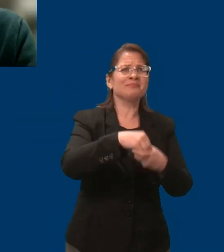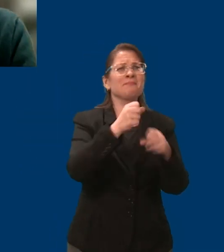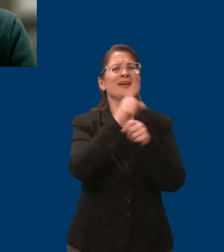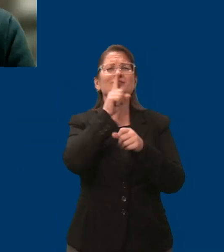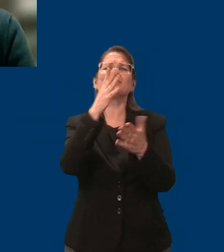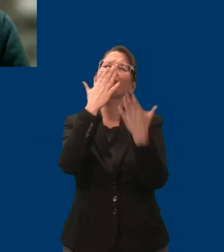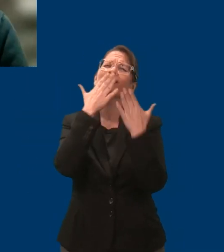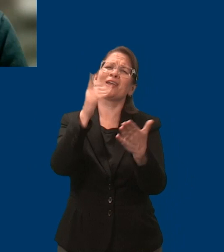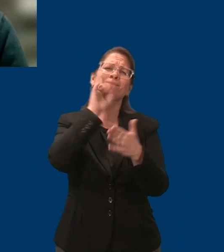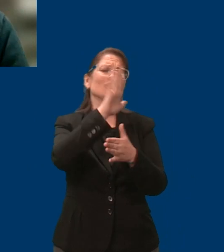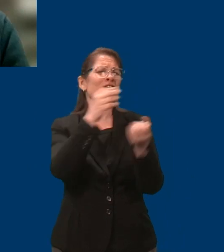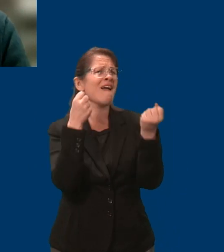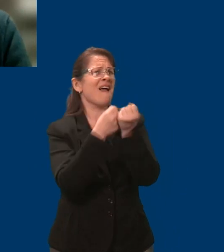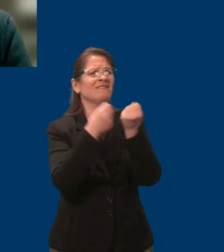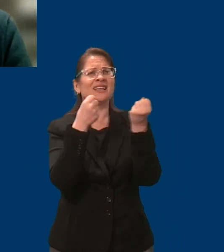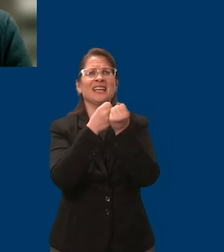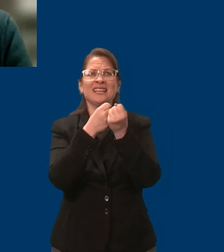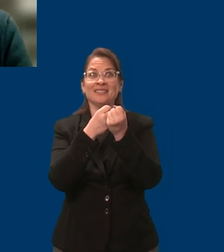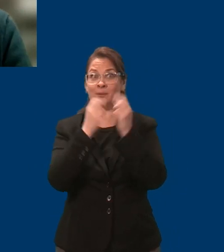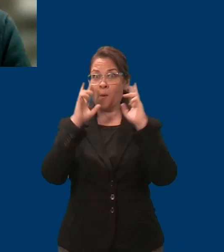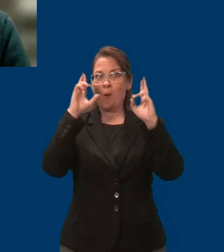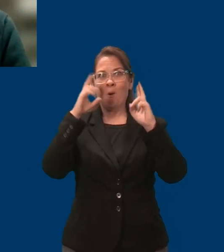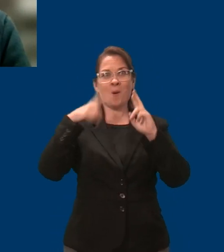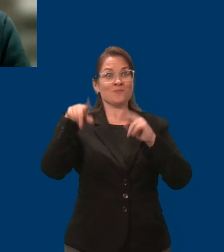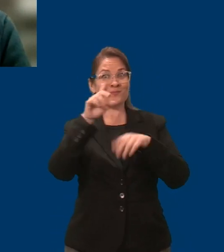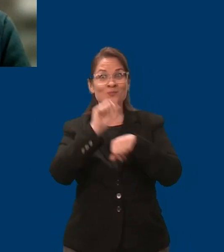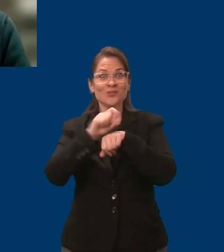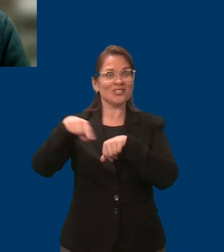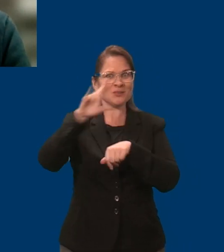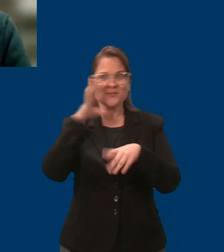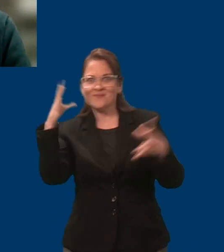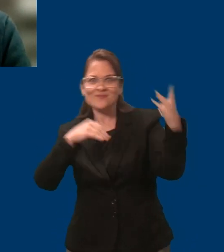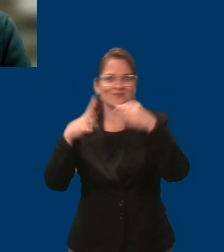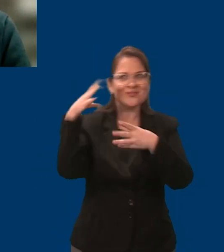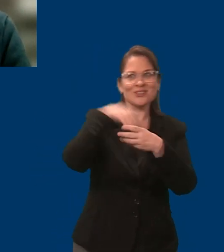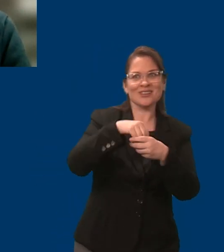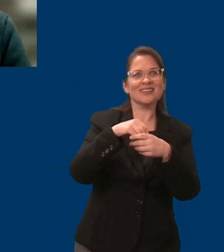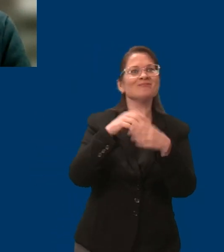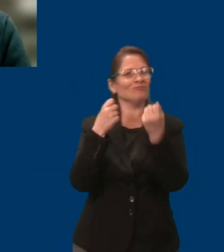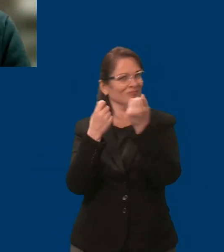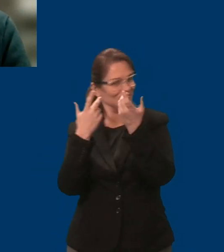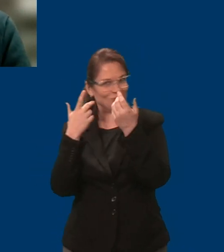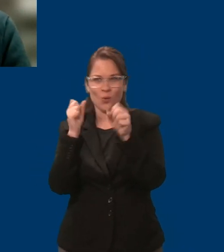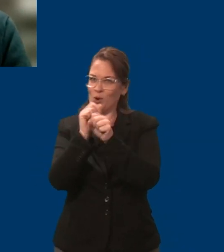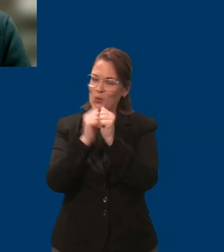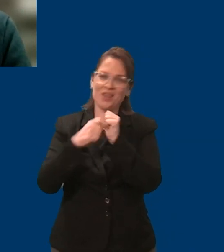I hope my colleagues here will join me in this effort.